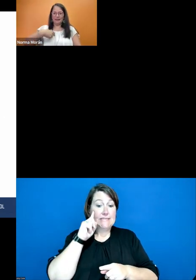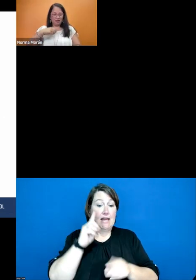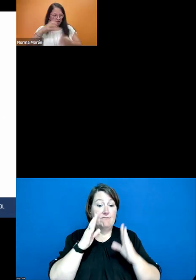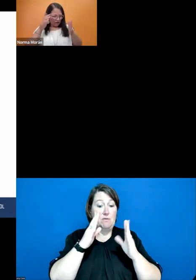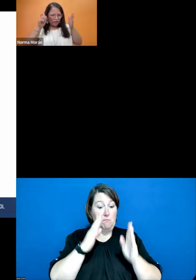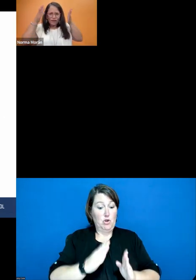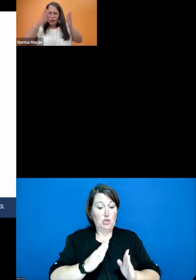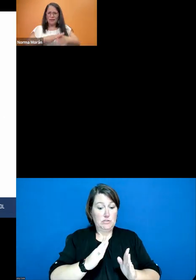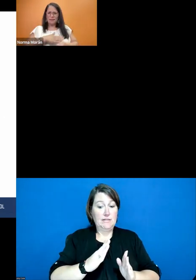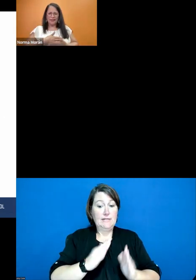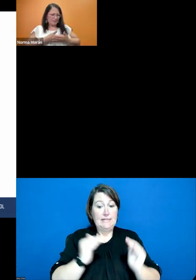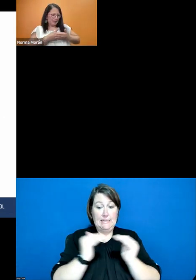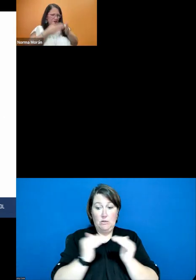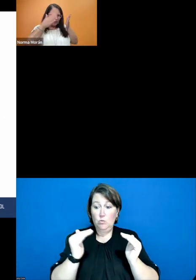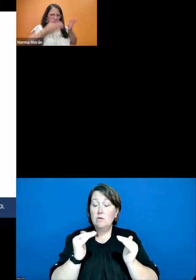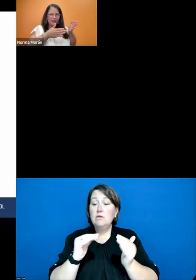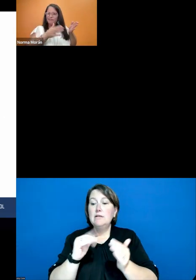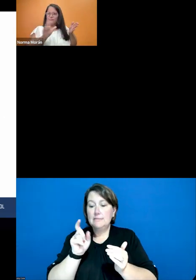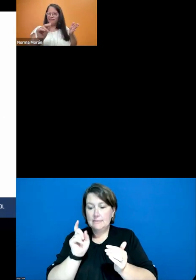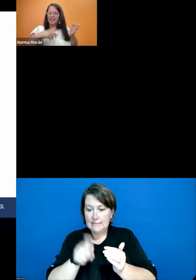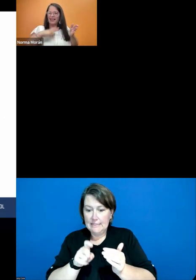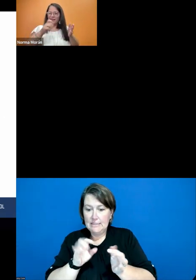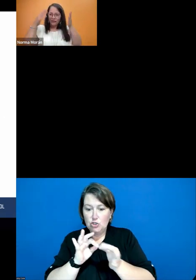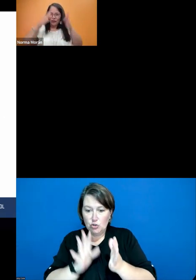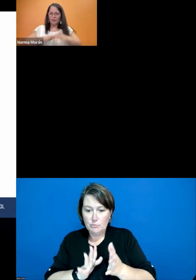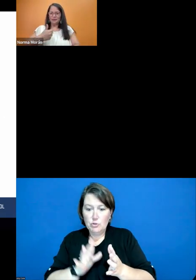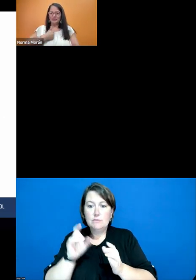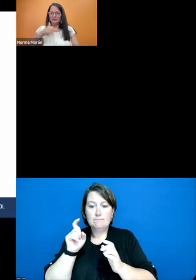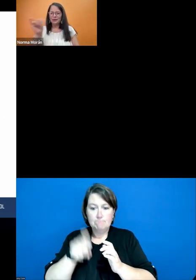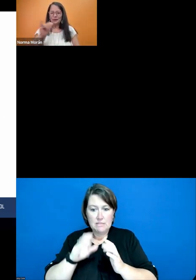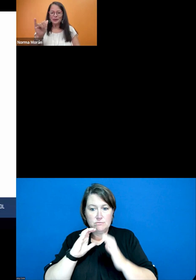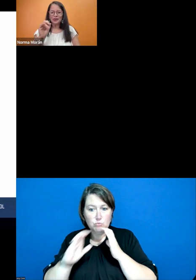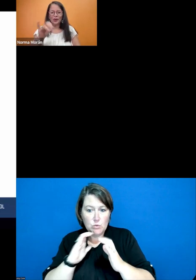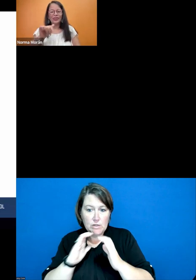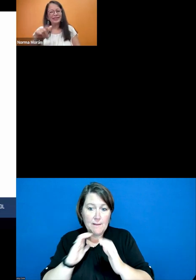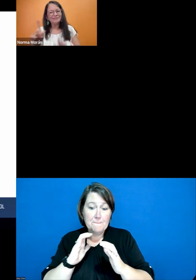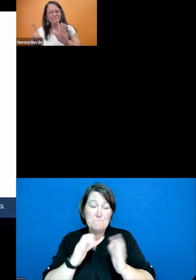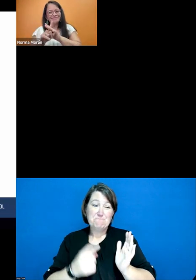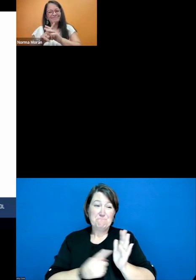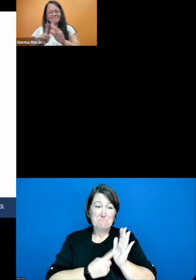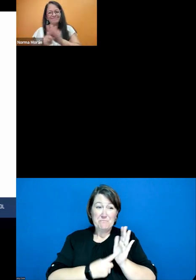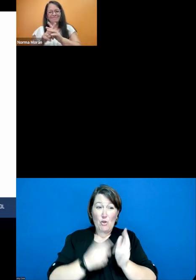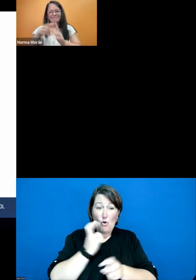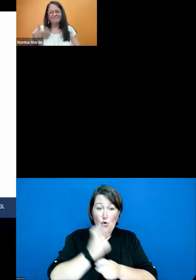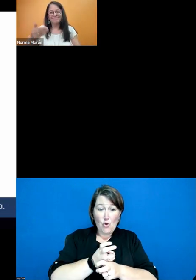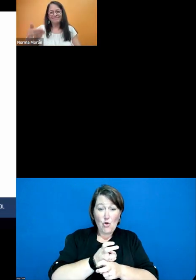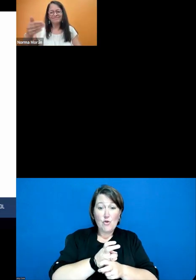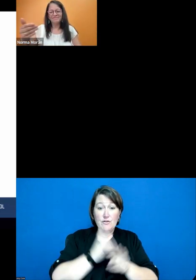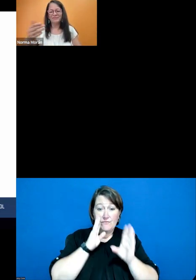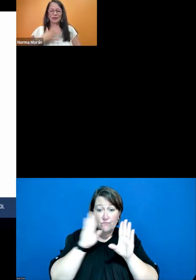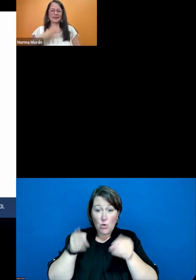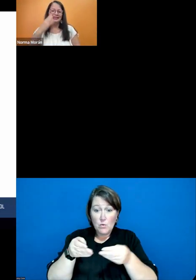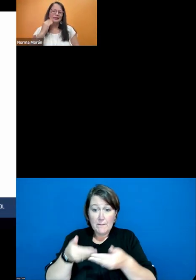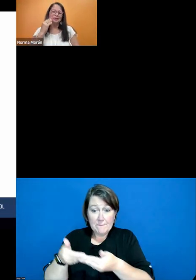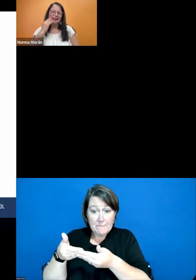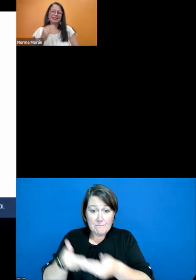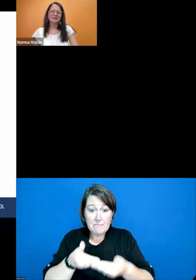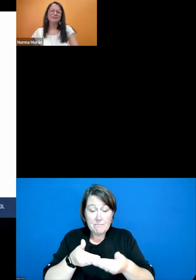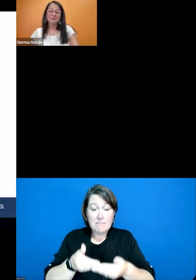to get an interpreter, needing to communicate. And sometimes it's hard to focus on the baby because they're asking me about my hearing,